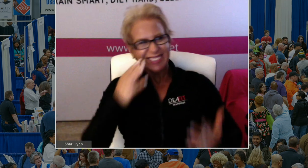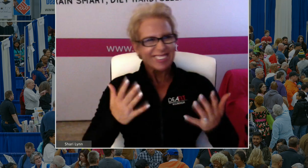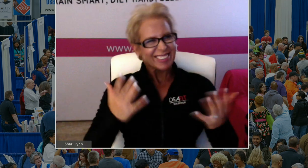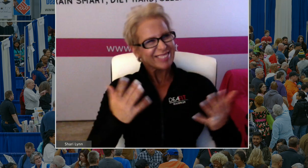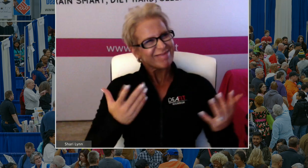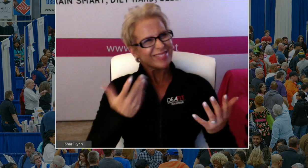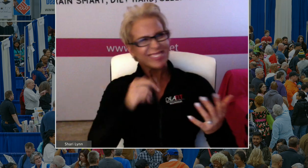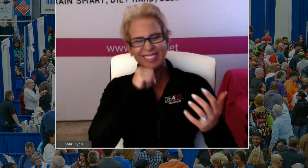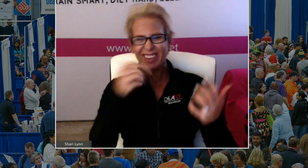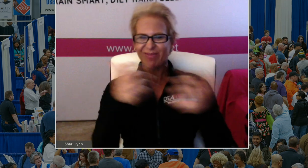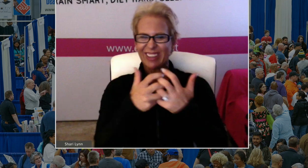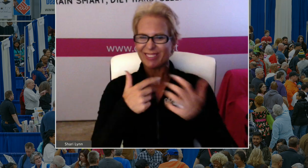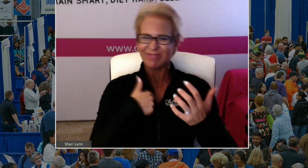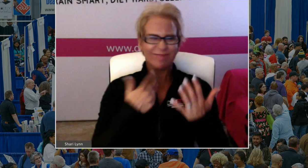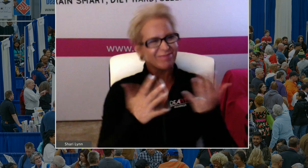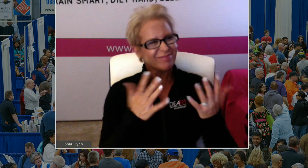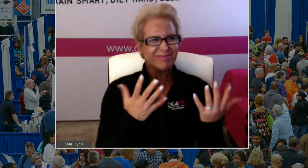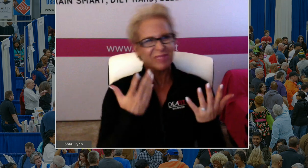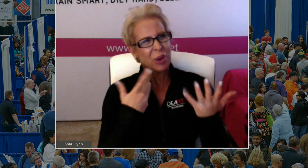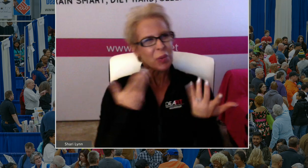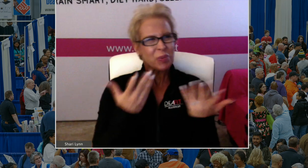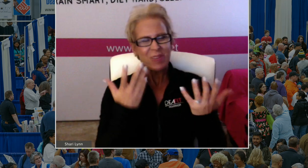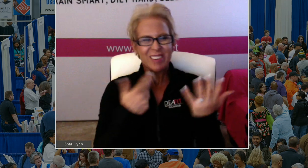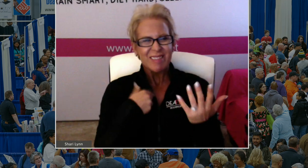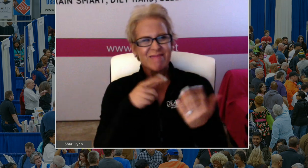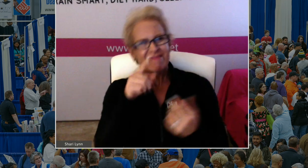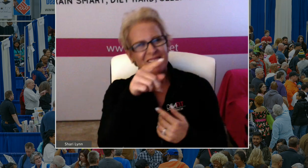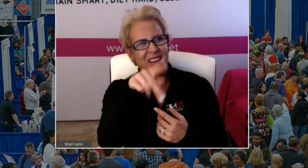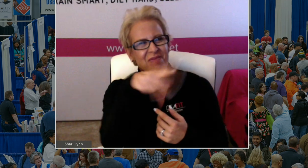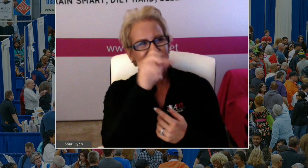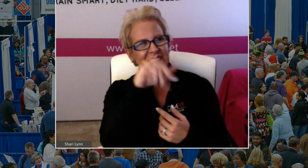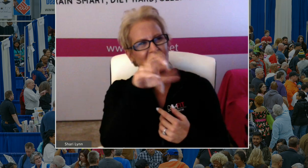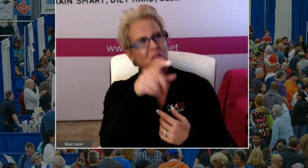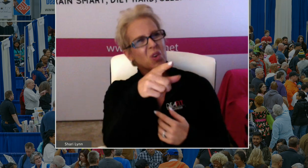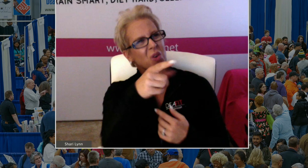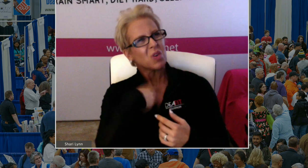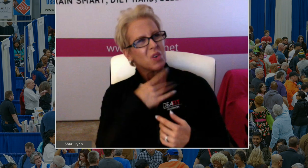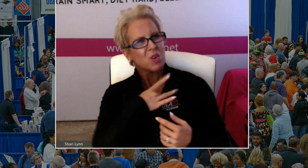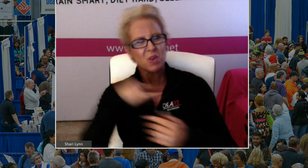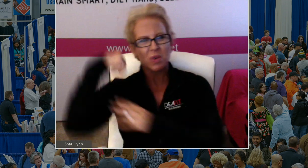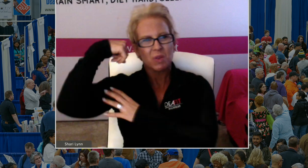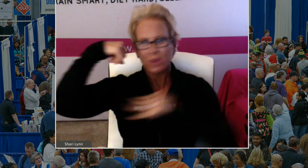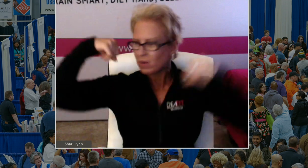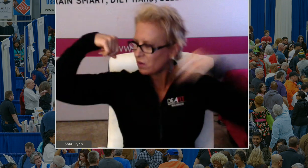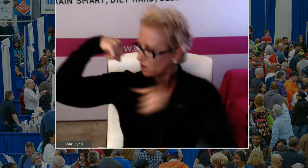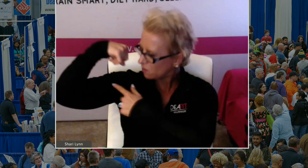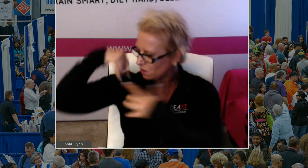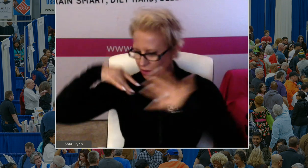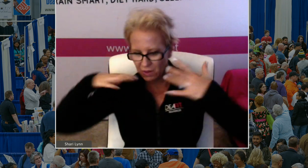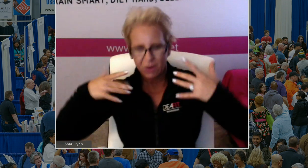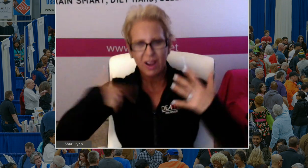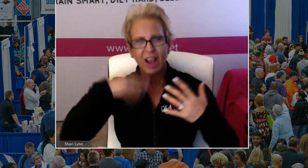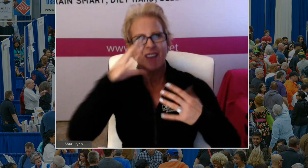You know? It didn’t match me. I liked the physique of having muscle,